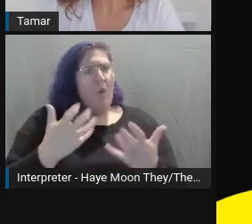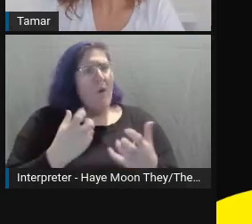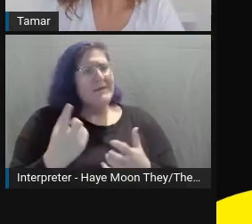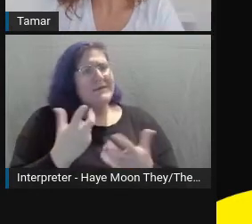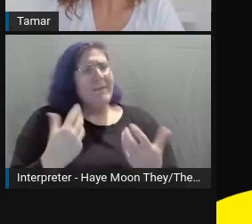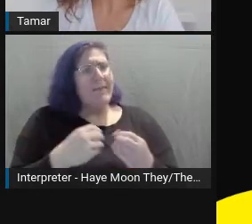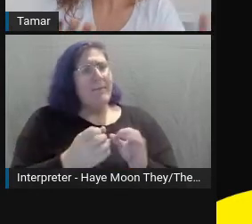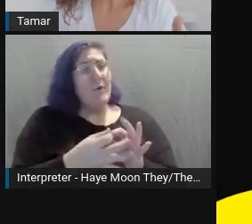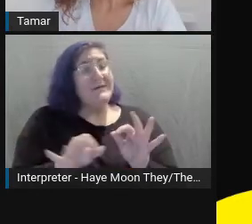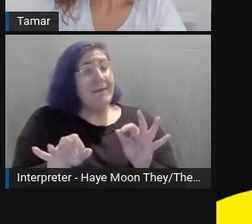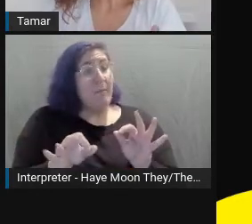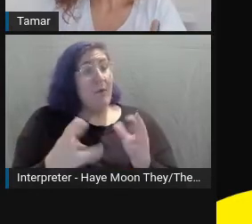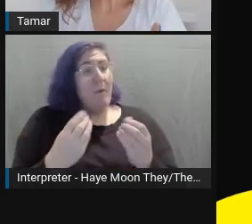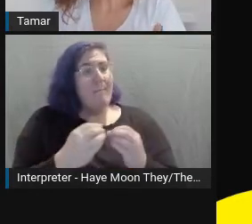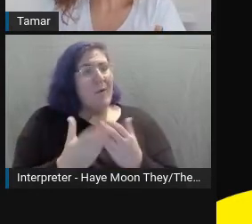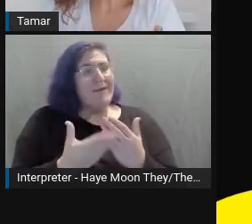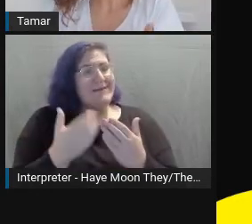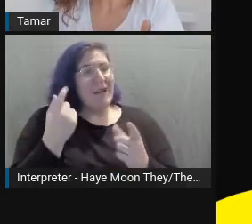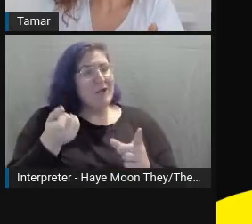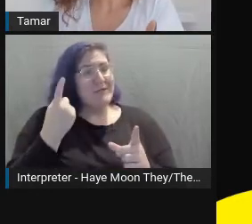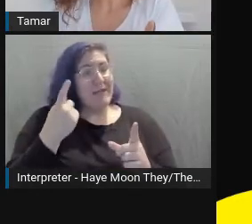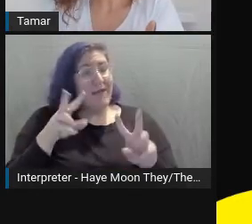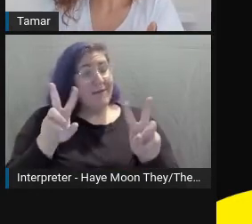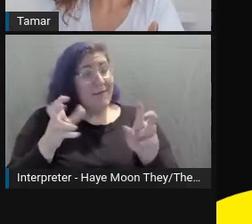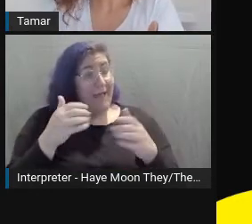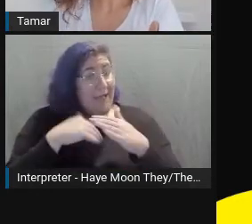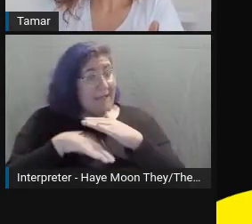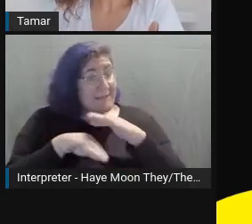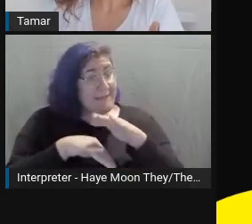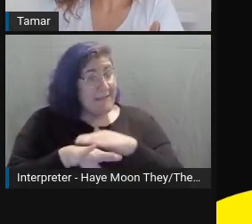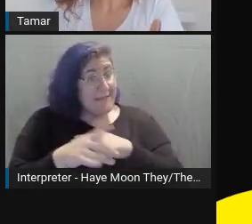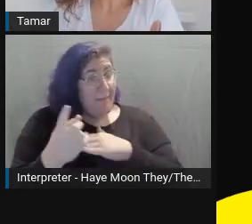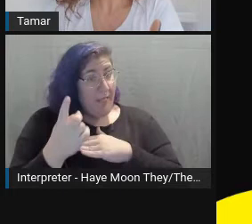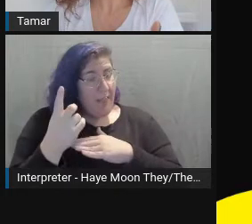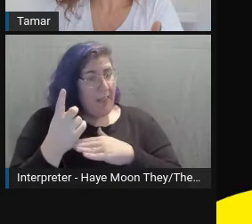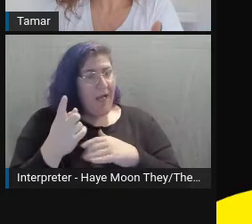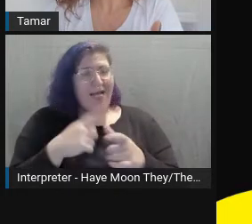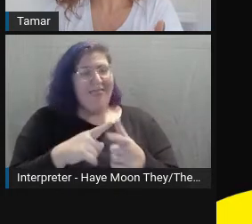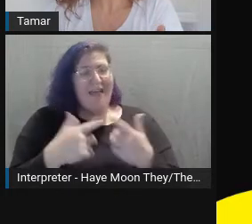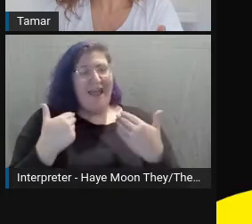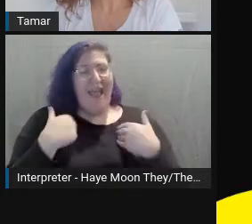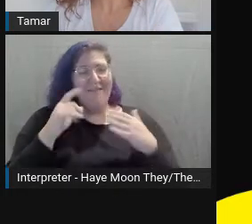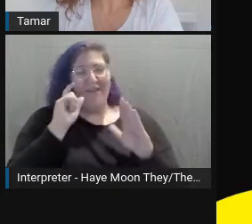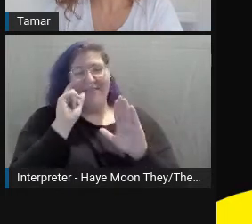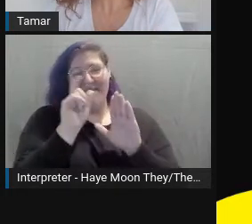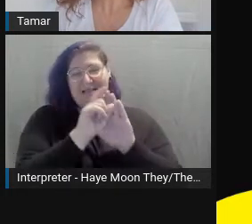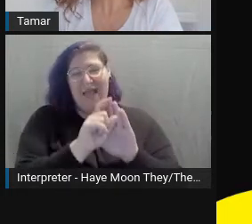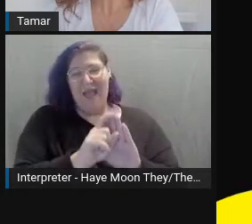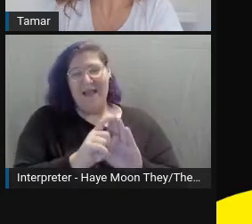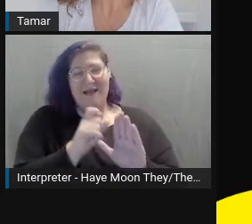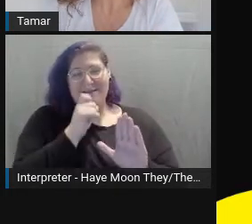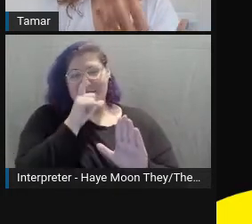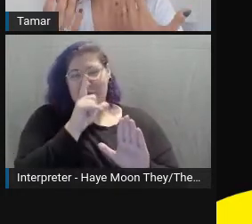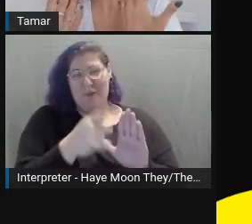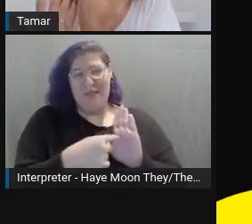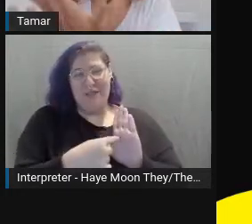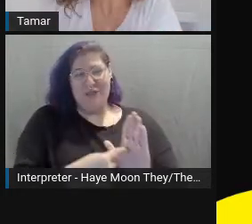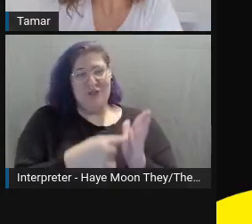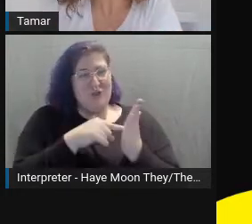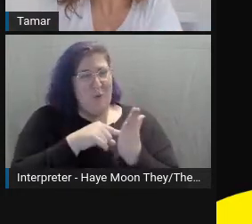accessible, then having these icons doesn't necessarily allude to what they're doing. I have to guess.